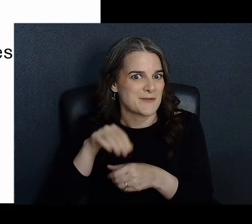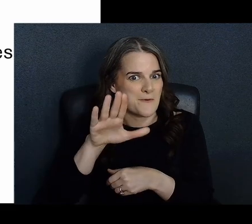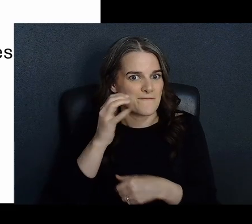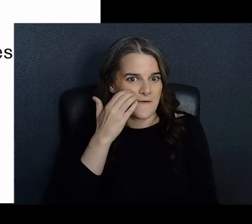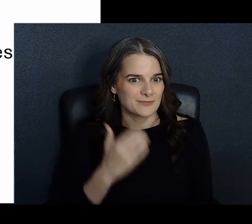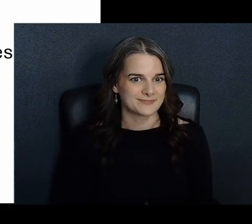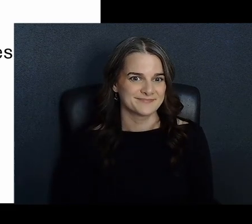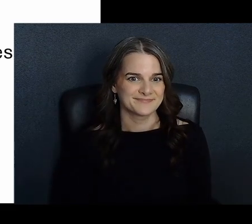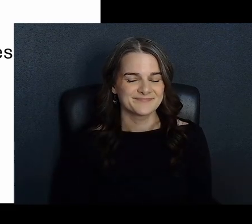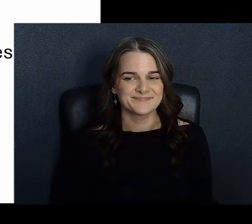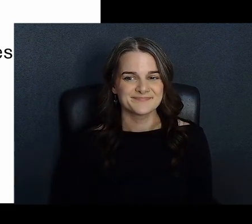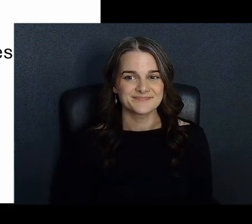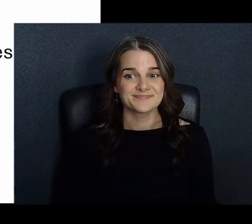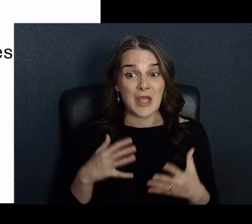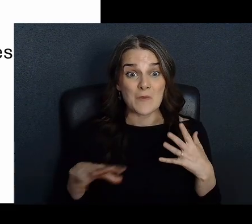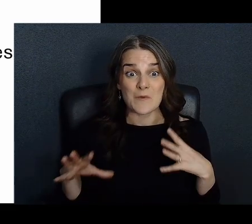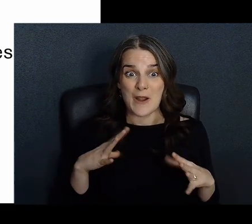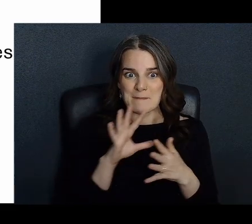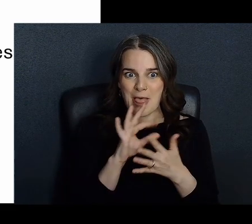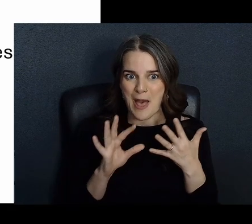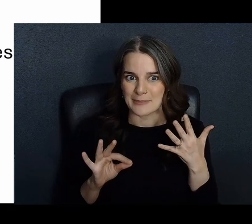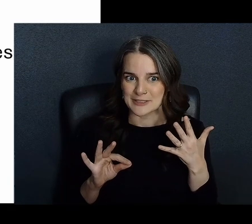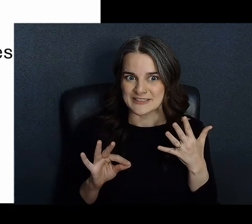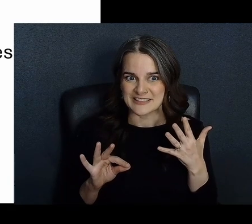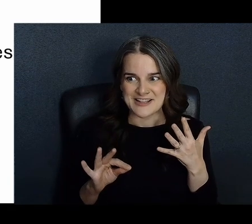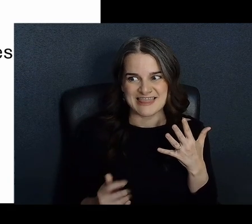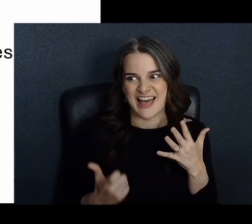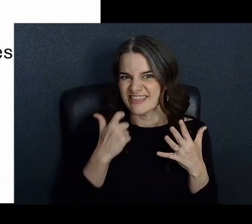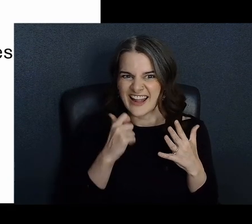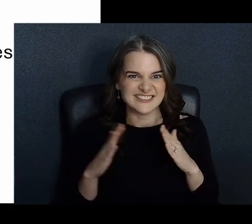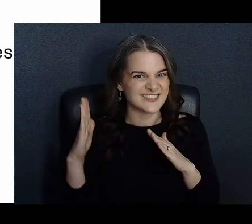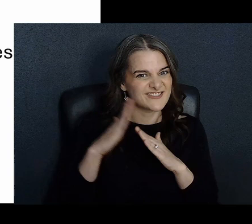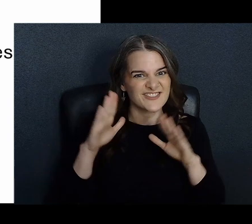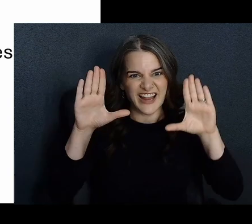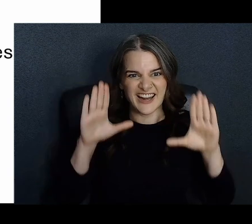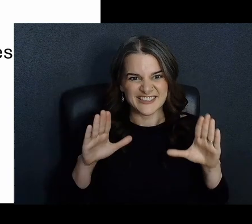Wearable options. Now, this is, again, the latest, greatest hot things out there.